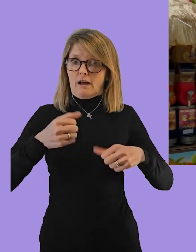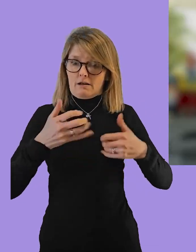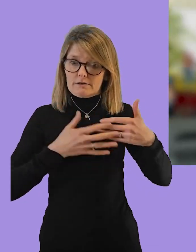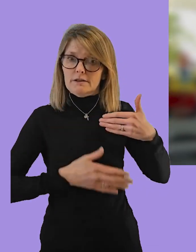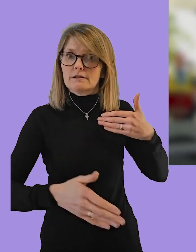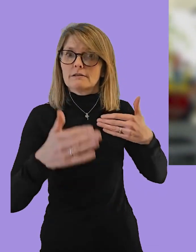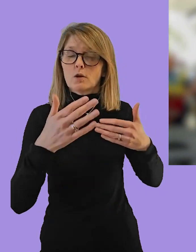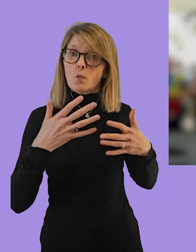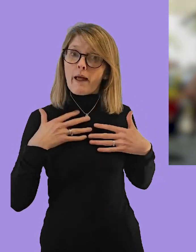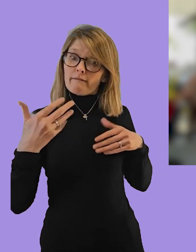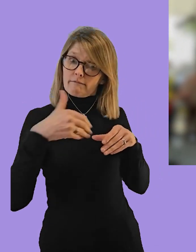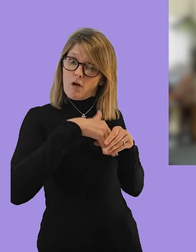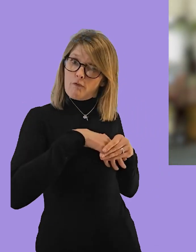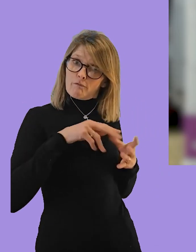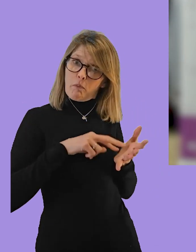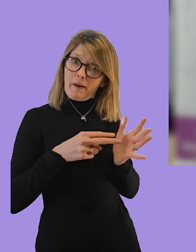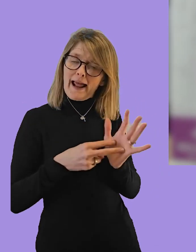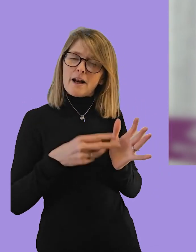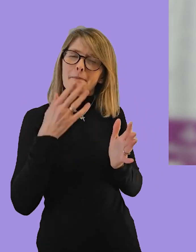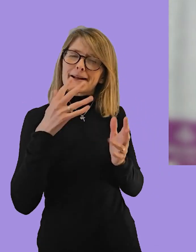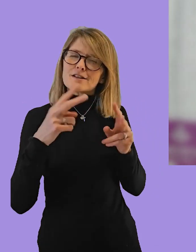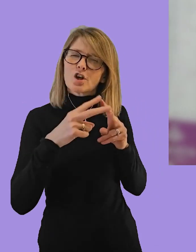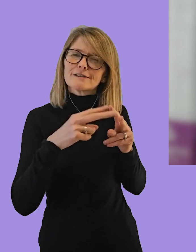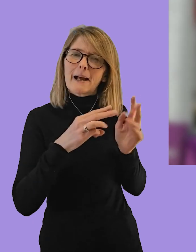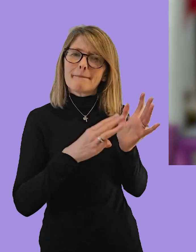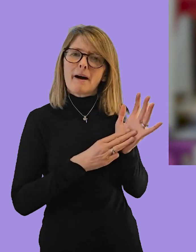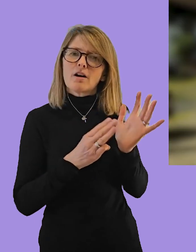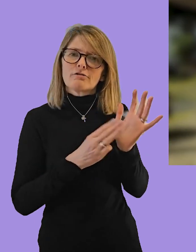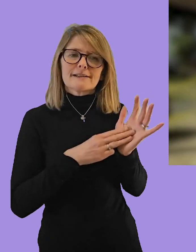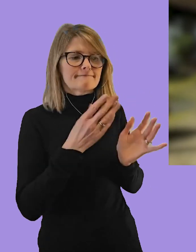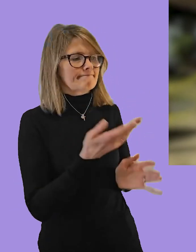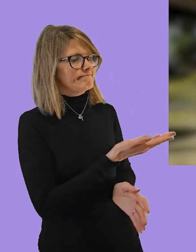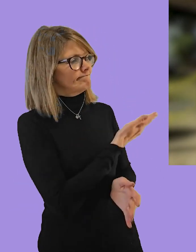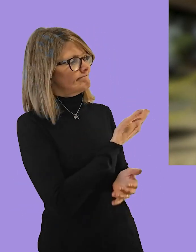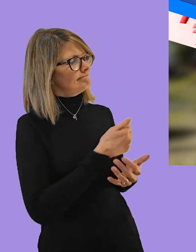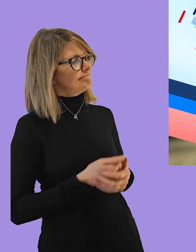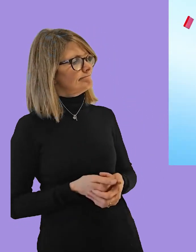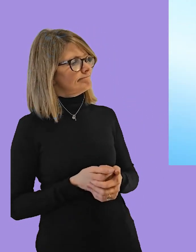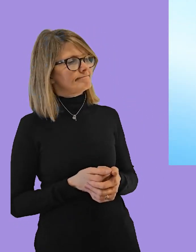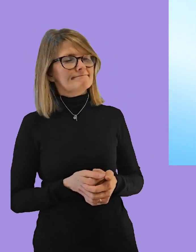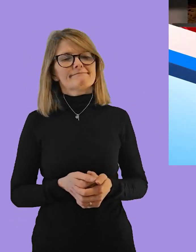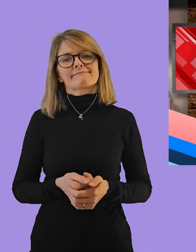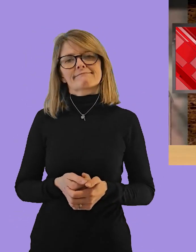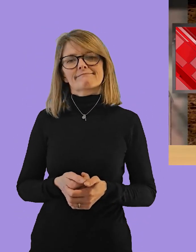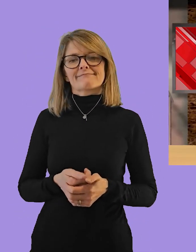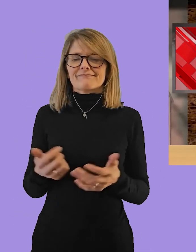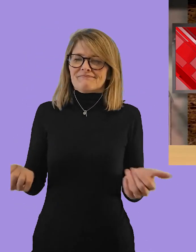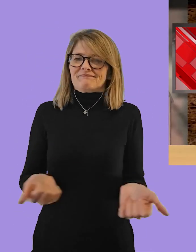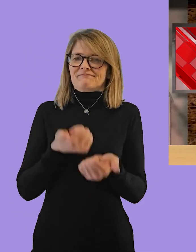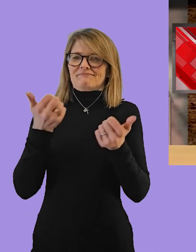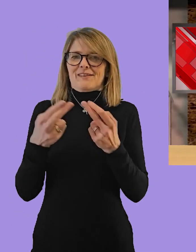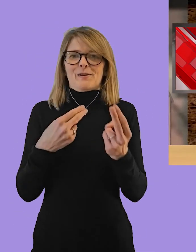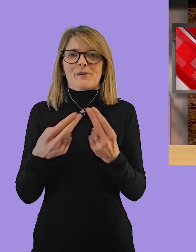please contact Margaret on 020 8925 2435. That concludes this One Place East News Bulletin.